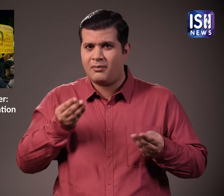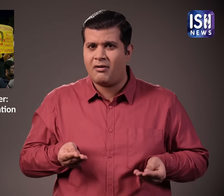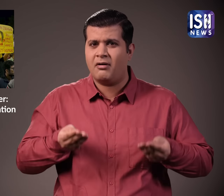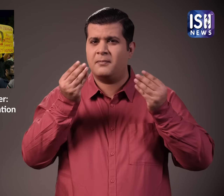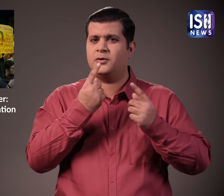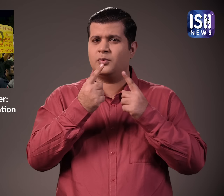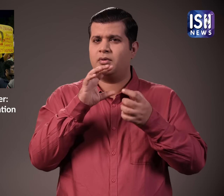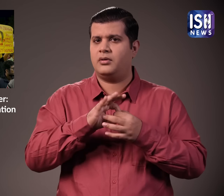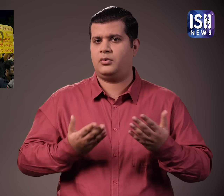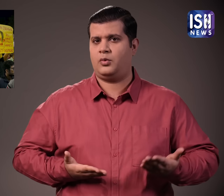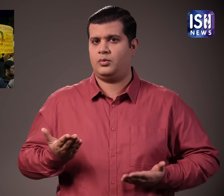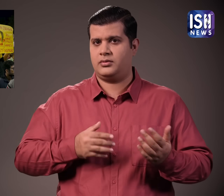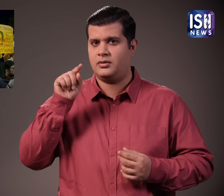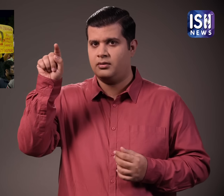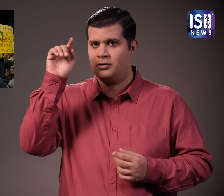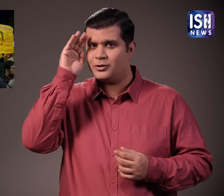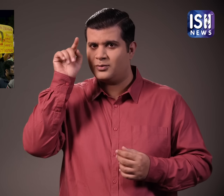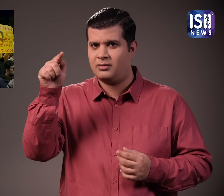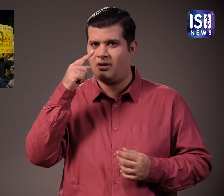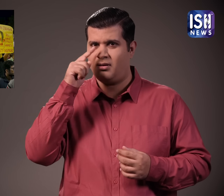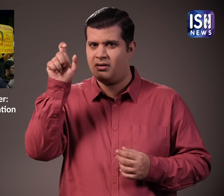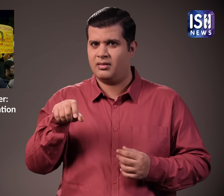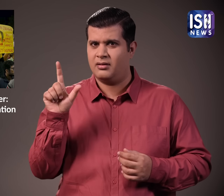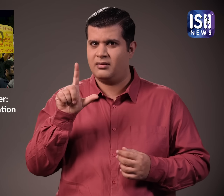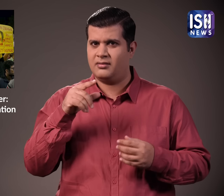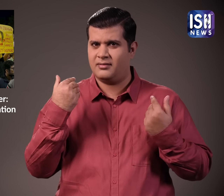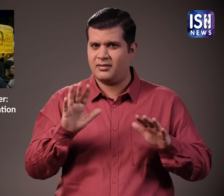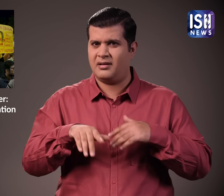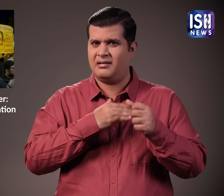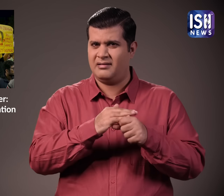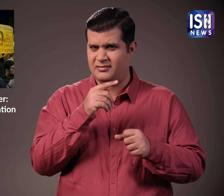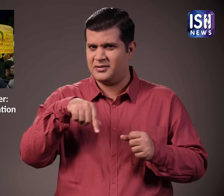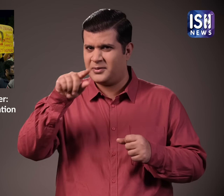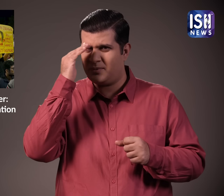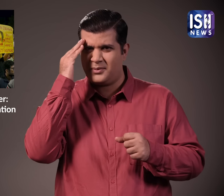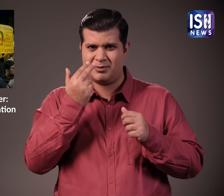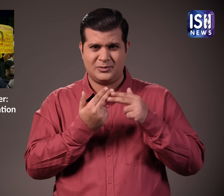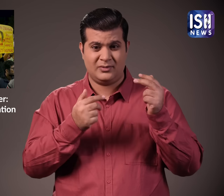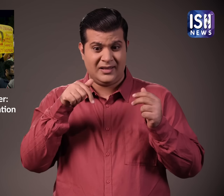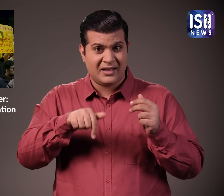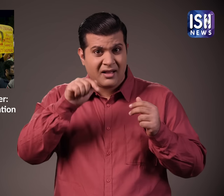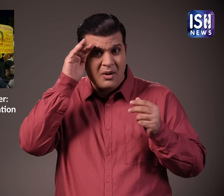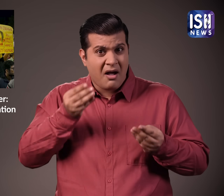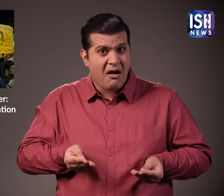This news update is regarding the Calcutta News where a girl was raped and murdered. You must know about it.